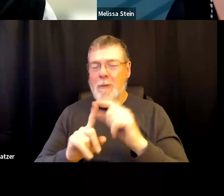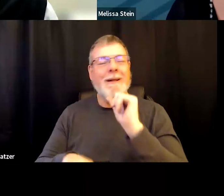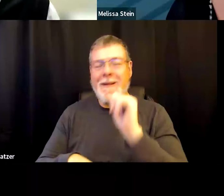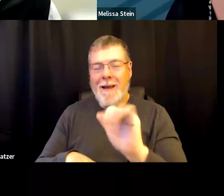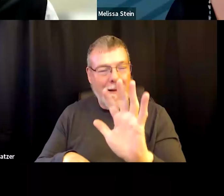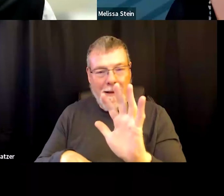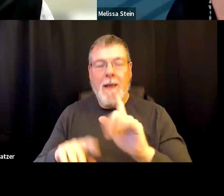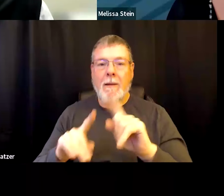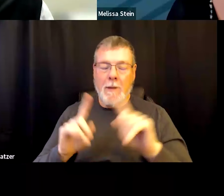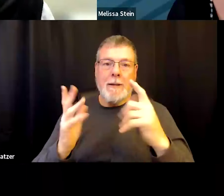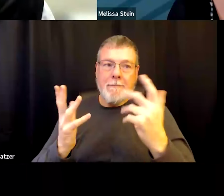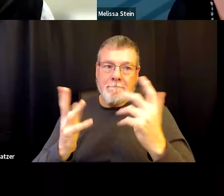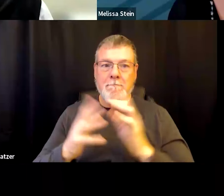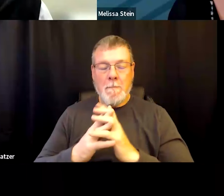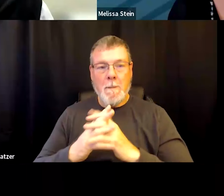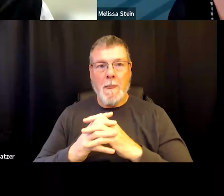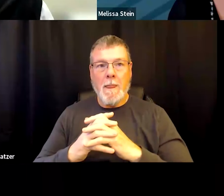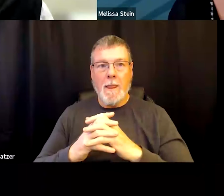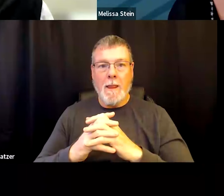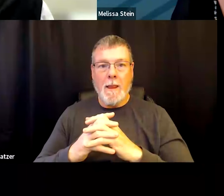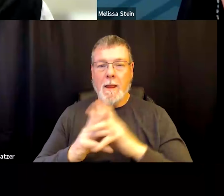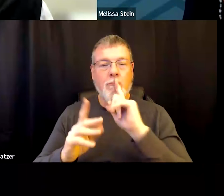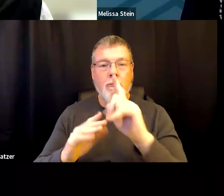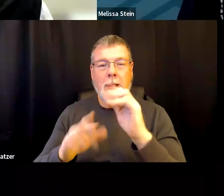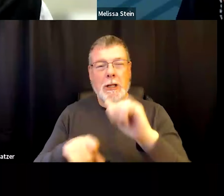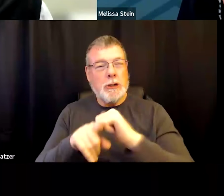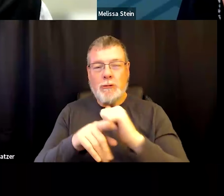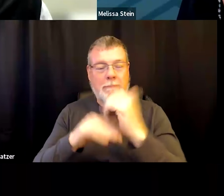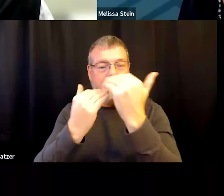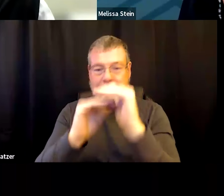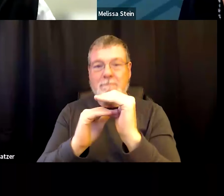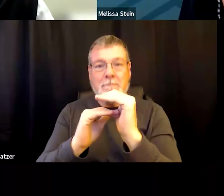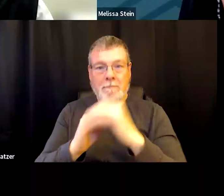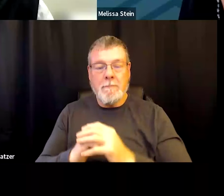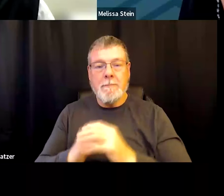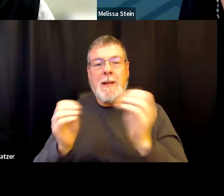So the training is pretty minimal. It's more in the scoring criteria